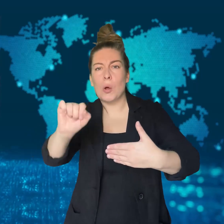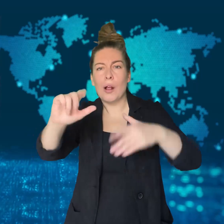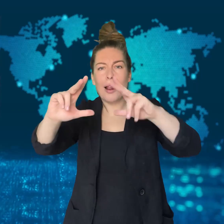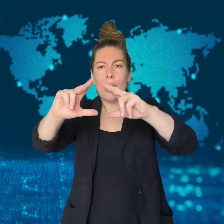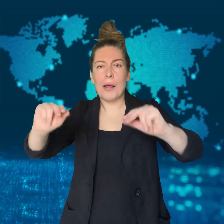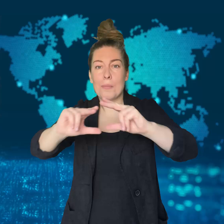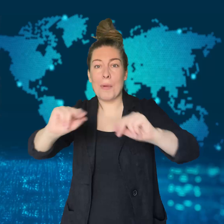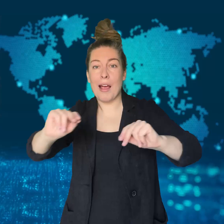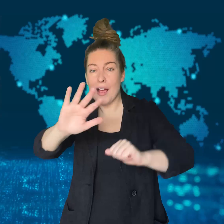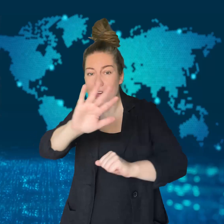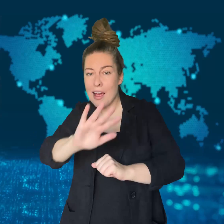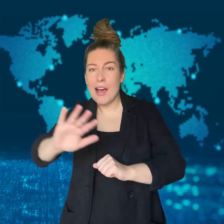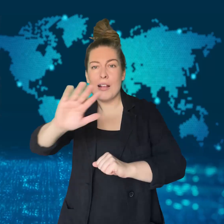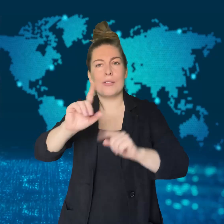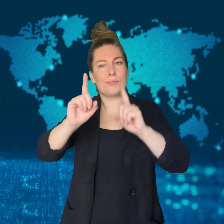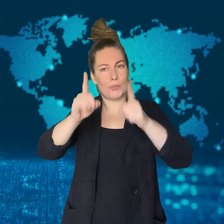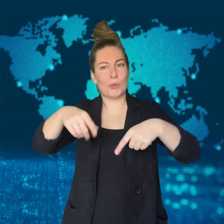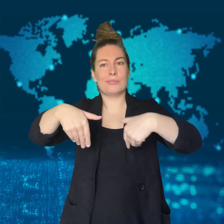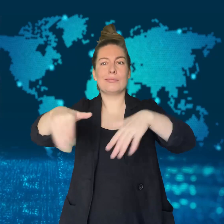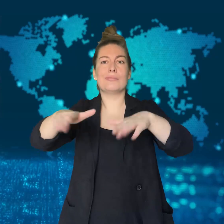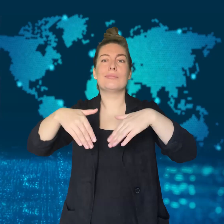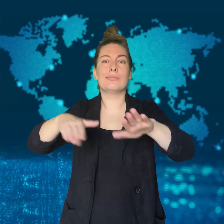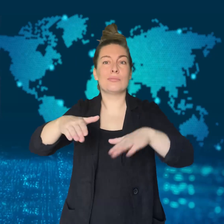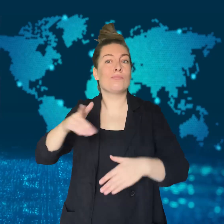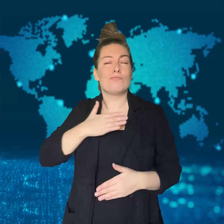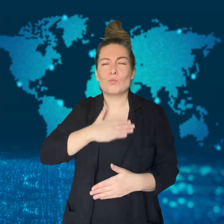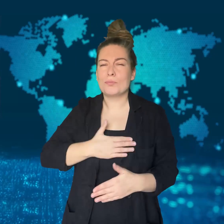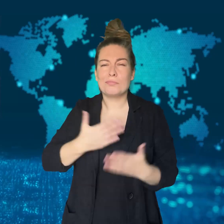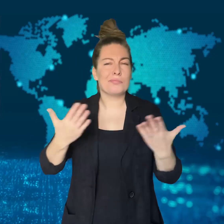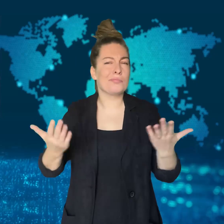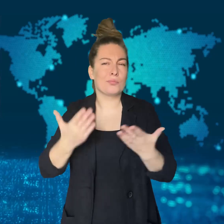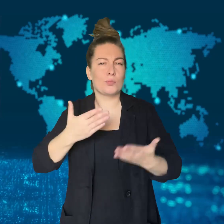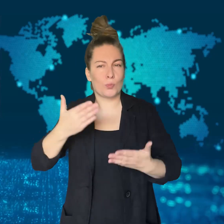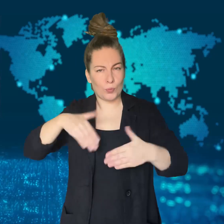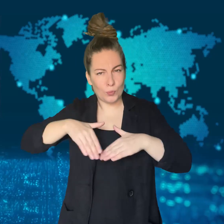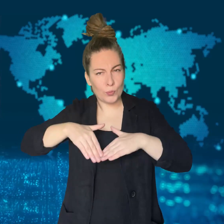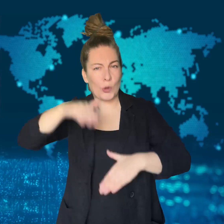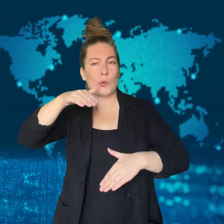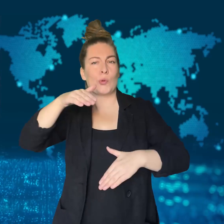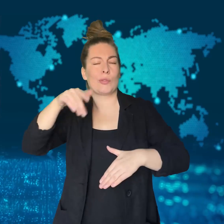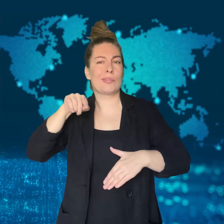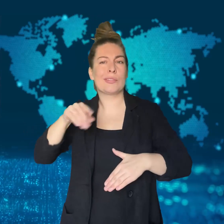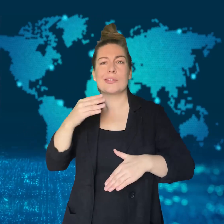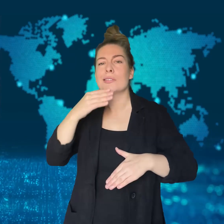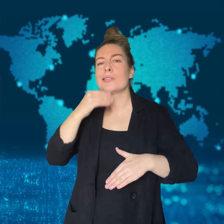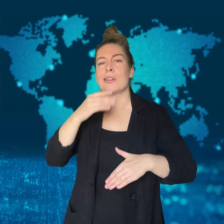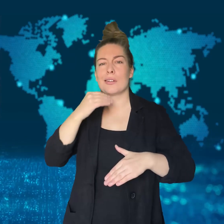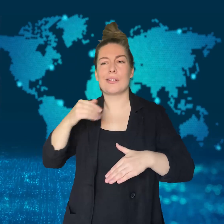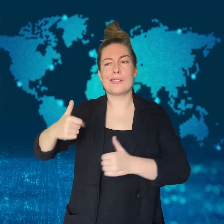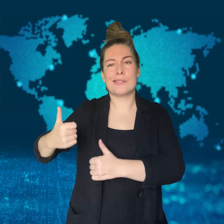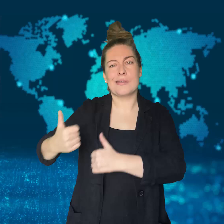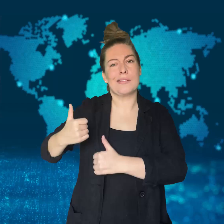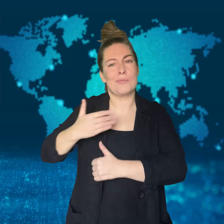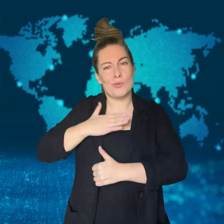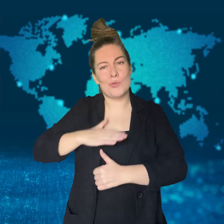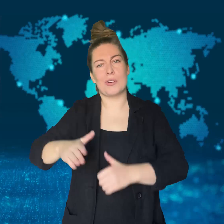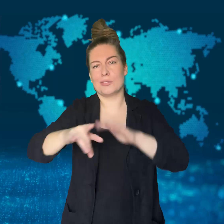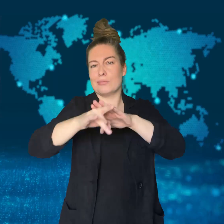in northern Gaza and southern Lebanon even as Hezbollah fired drones into Israel.